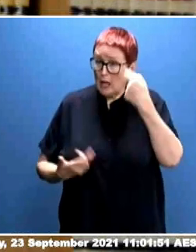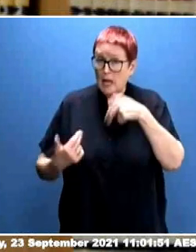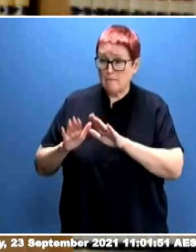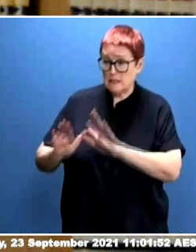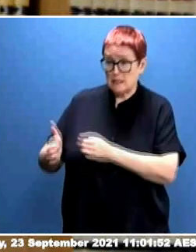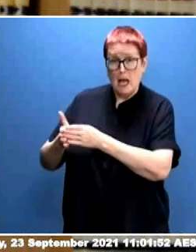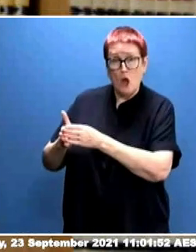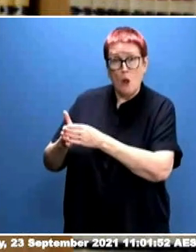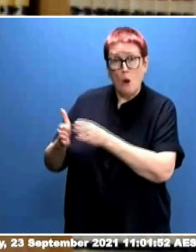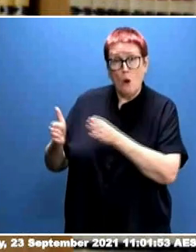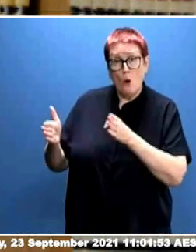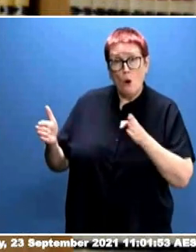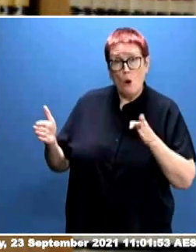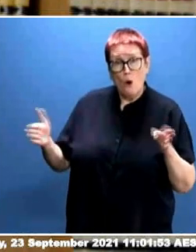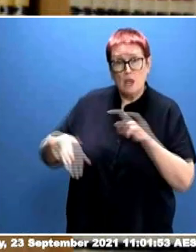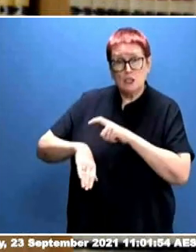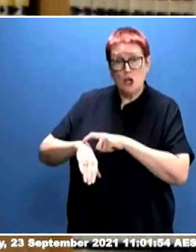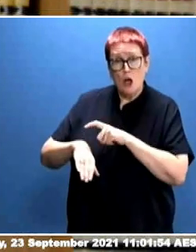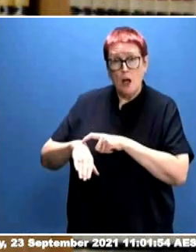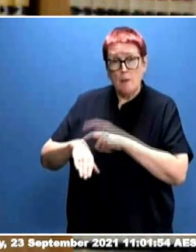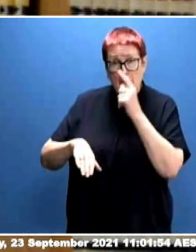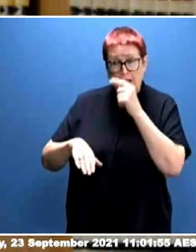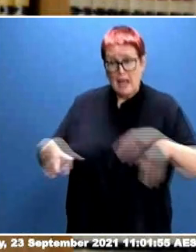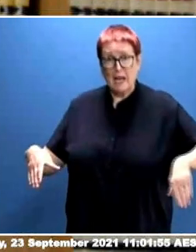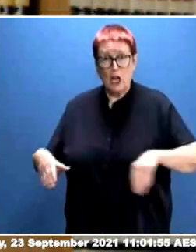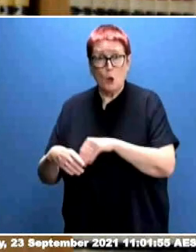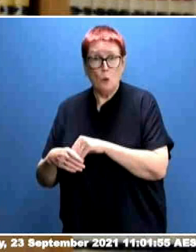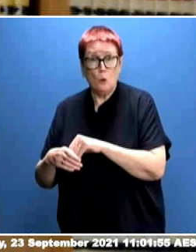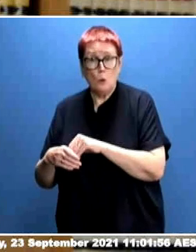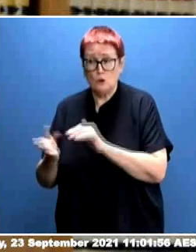might incorporate then treatment in the sense of things